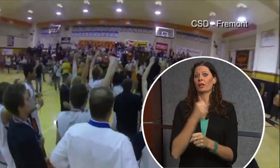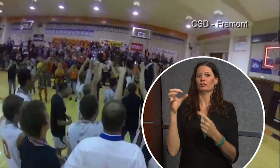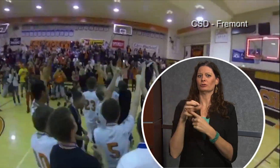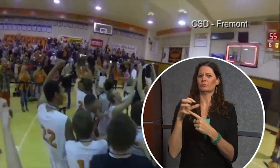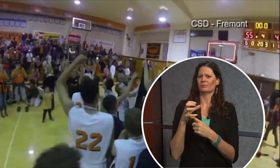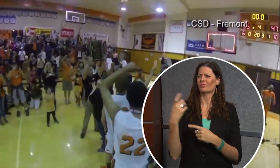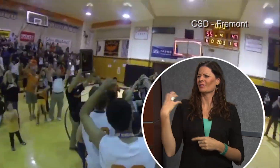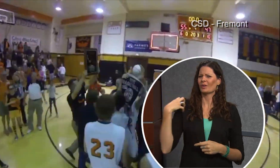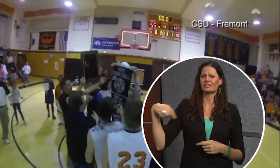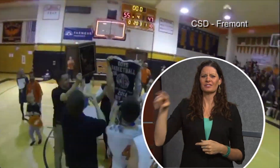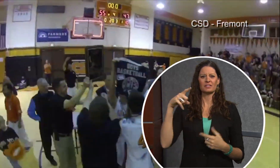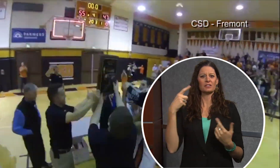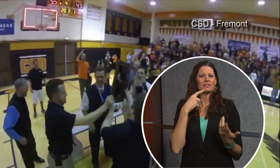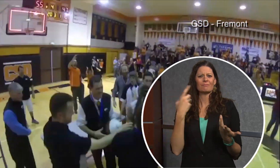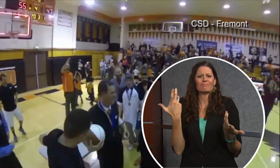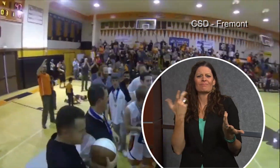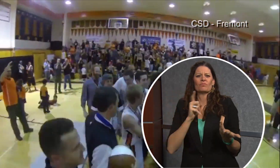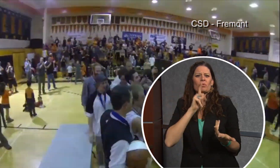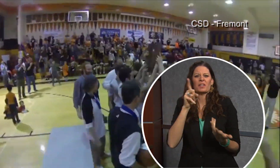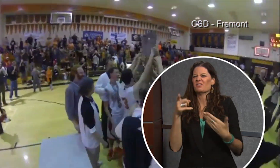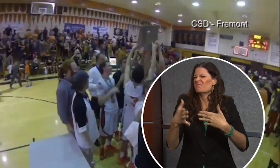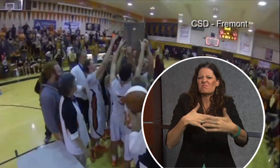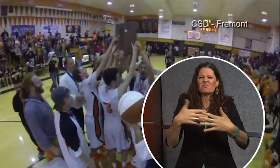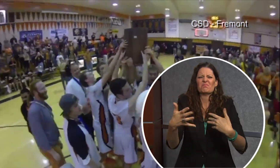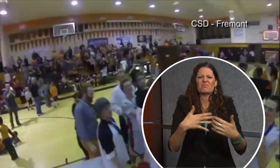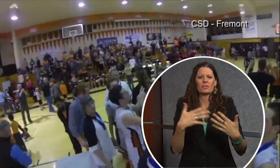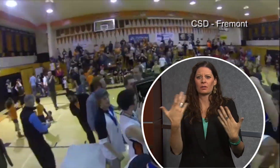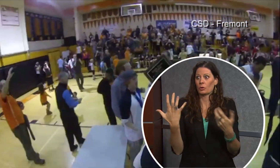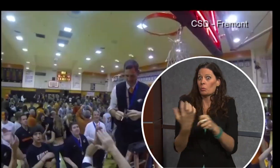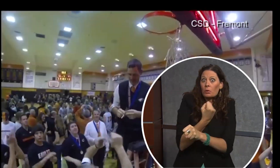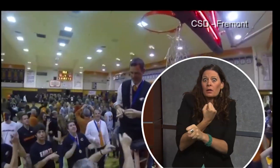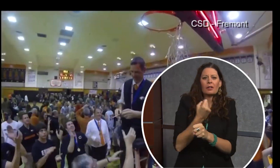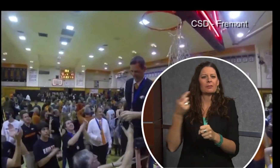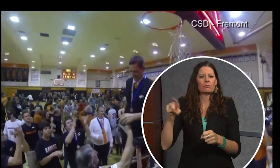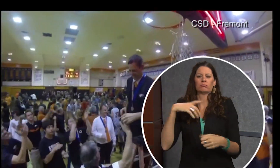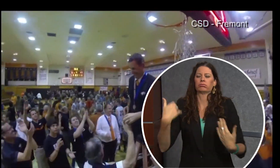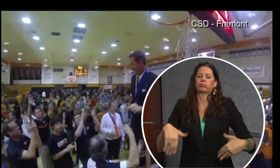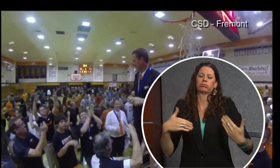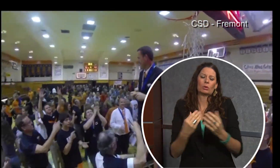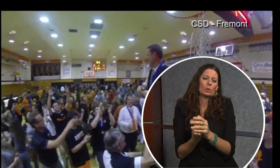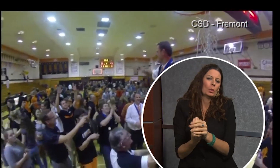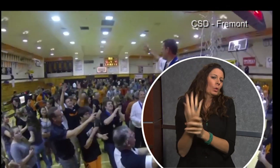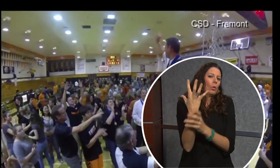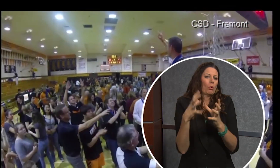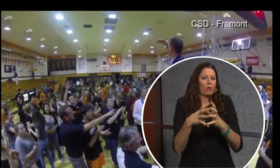THIS WIN FINISHES UP CSD'S COMPETITION SEASON. THEIR COACH SAID NO MATTER WHAT THE TEAM GREW